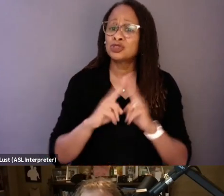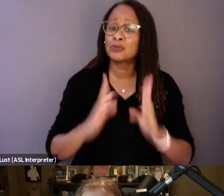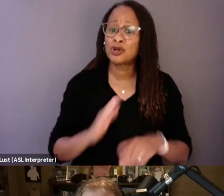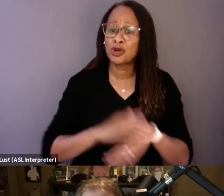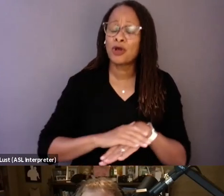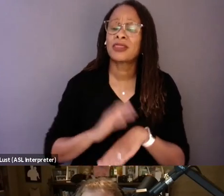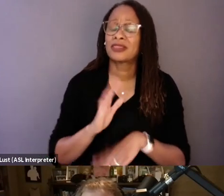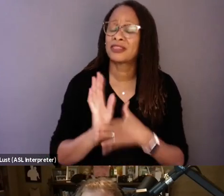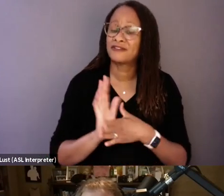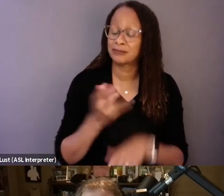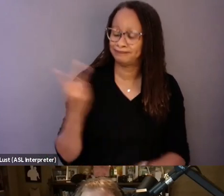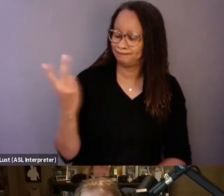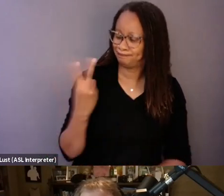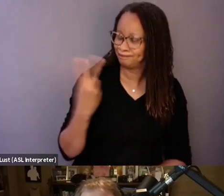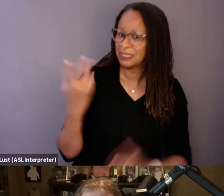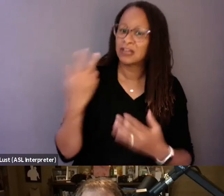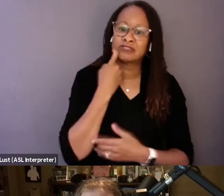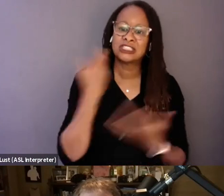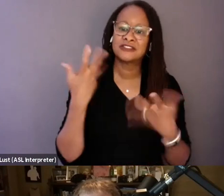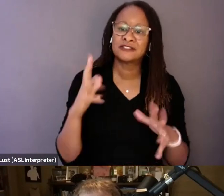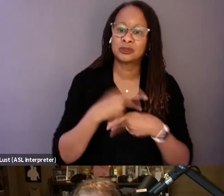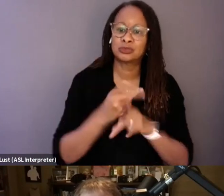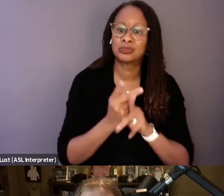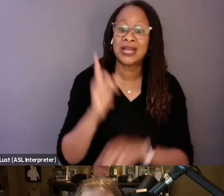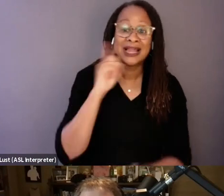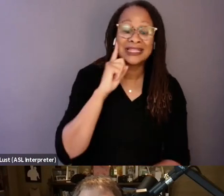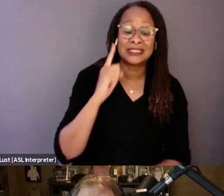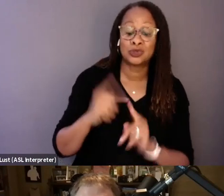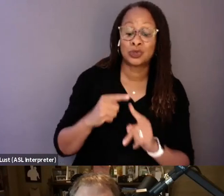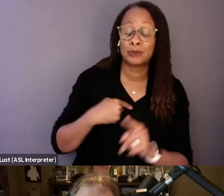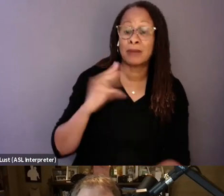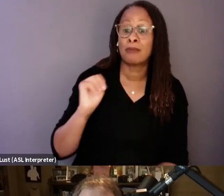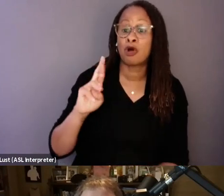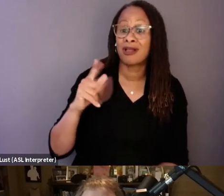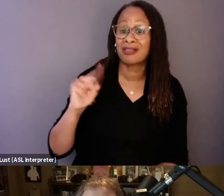He and I had just finished producing, Listen To Me Marlon, the film about Marlon Brando.